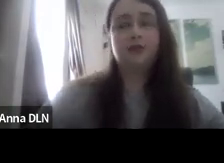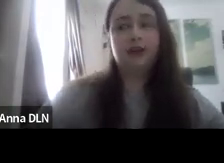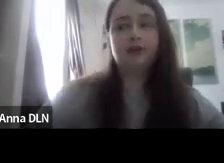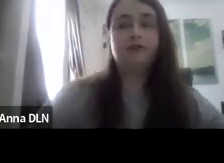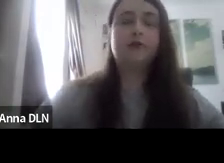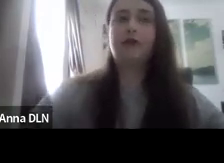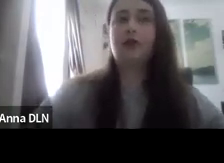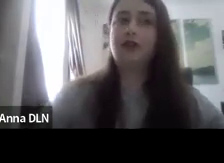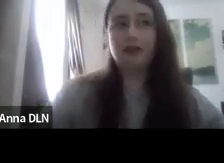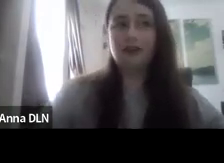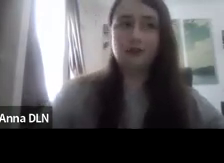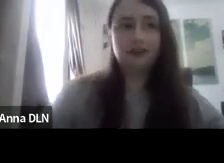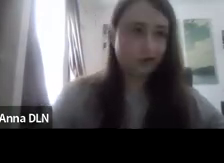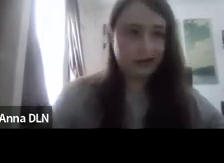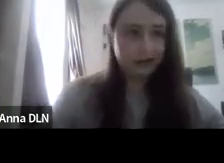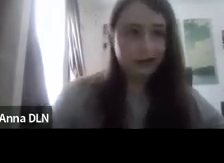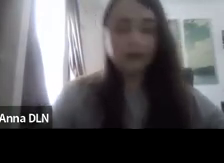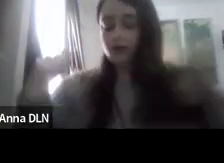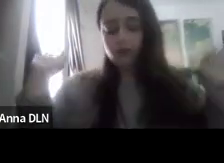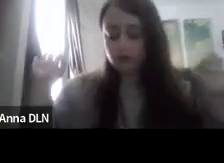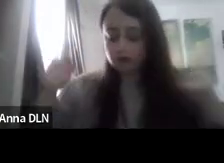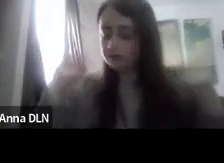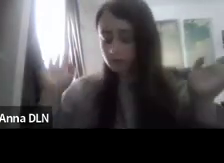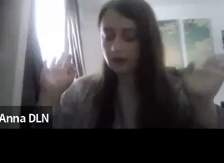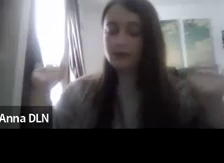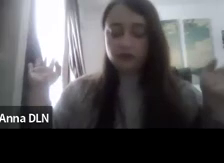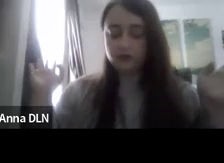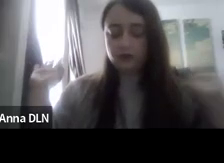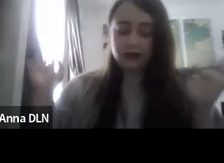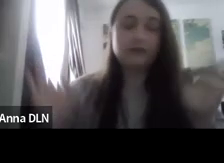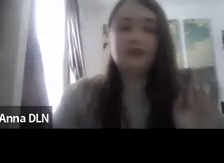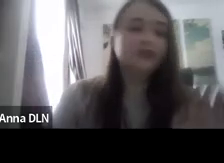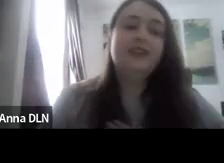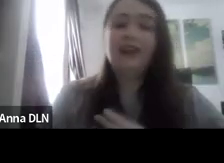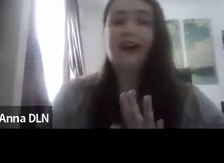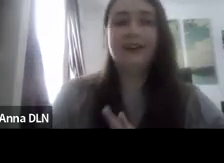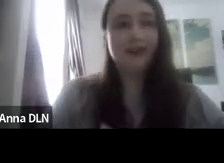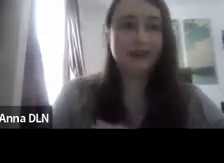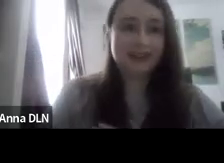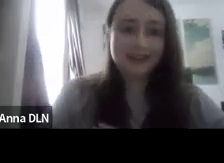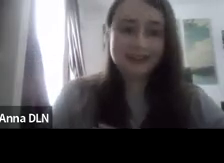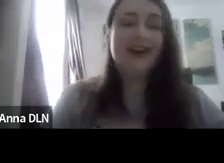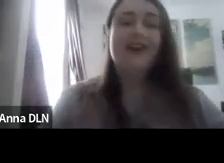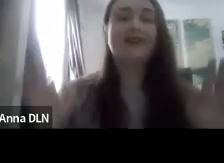accommodation throughout your undergraduate degree. Just might be useful information that I haven't included in my slides.